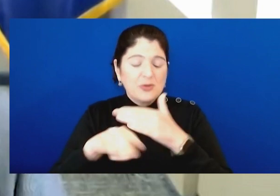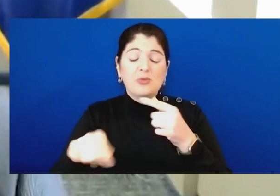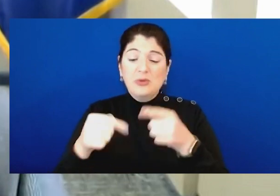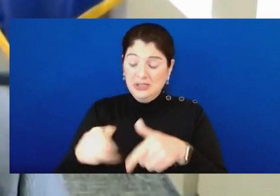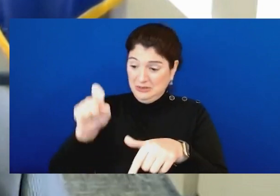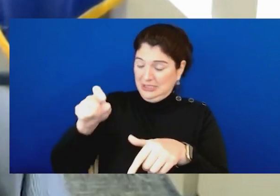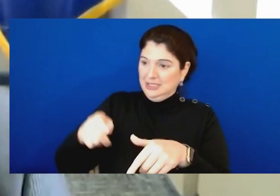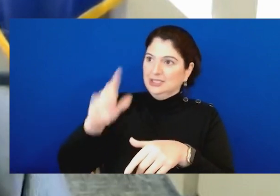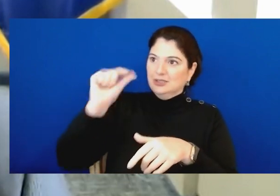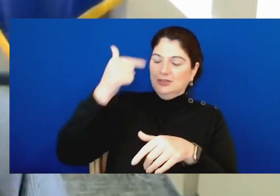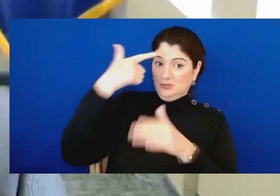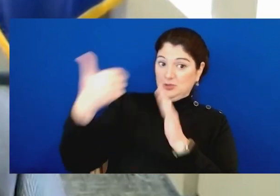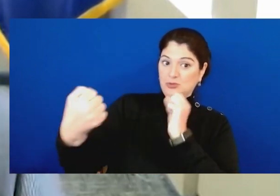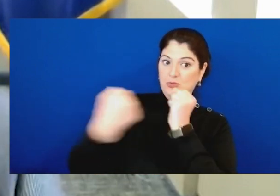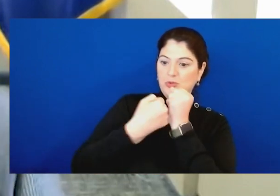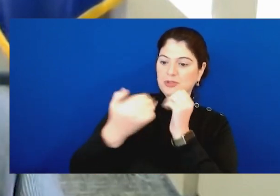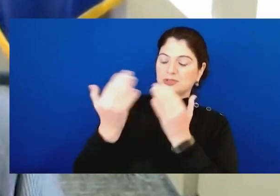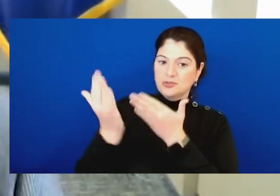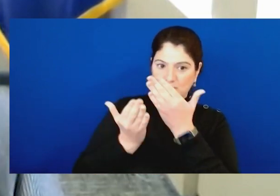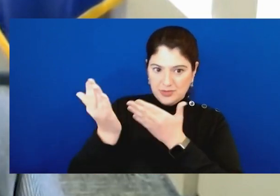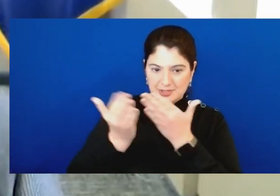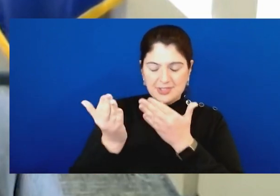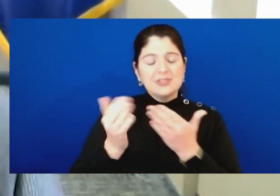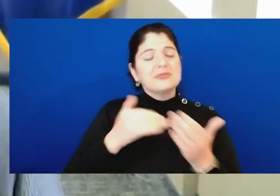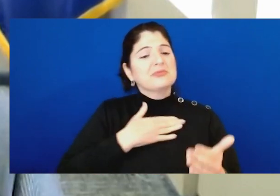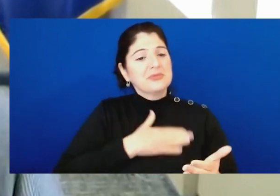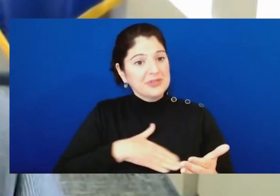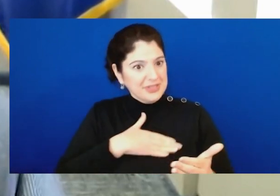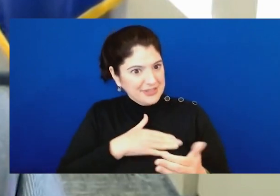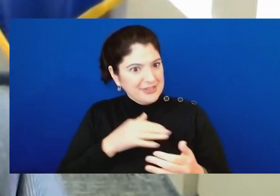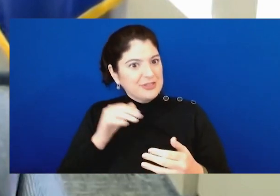With your input, we hope to improve access to state government services.